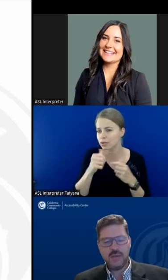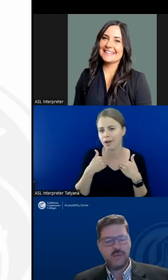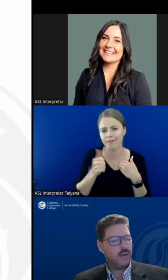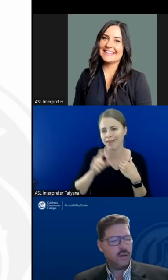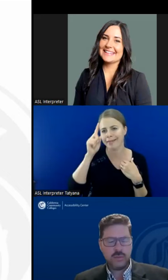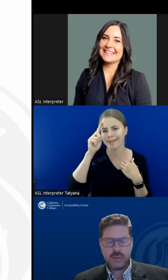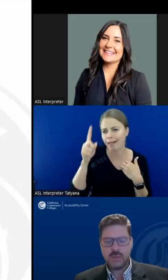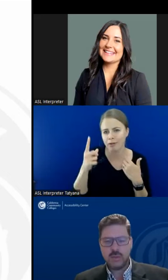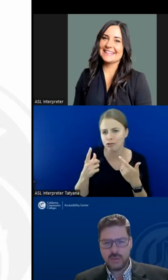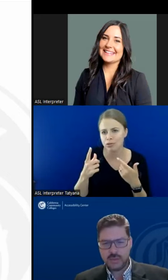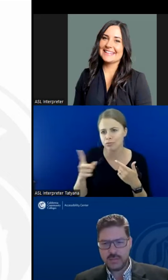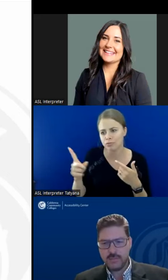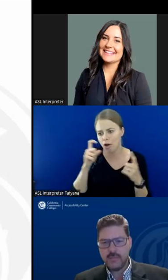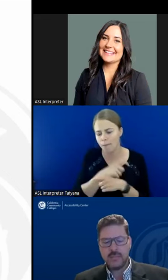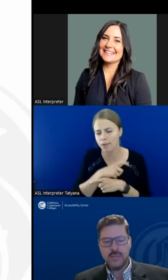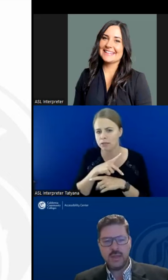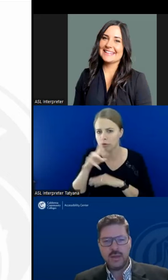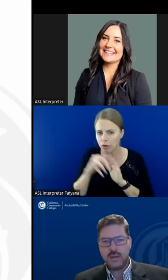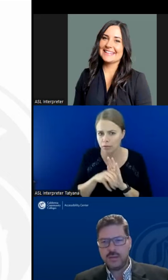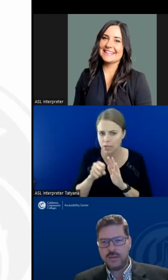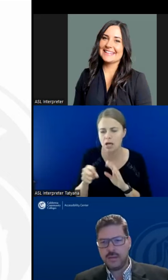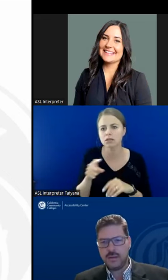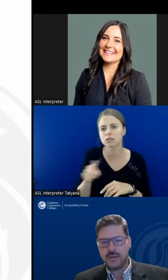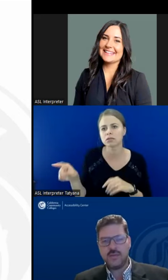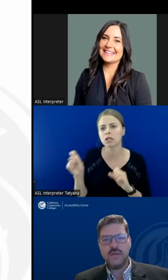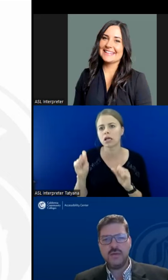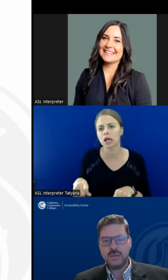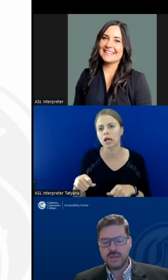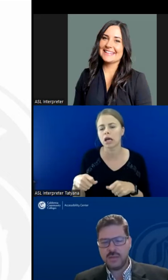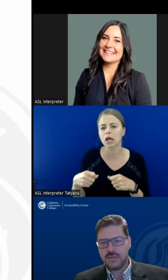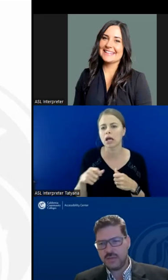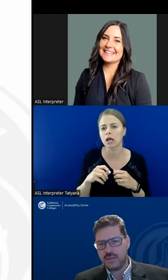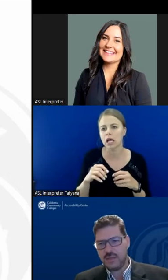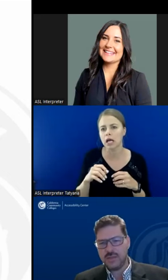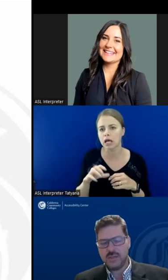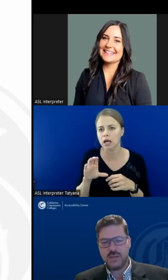they're very complex programs. They can configure themselves and adjust themselves